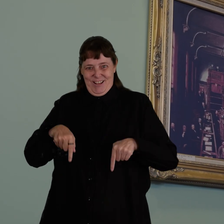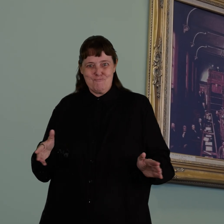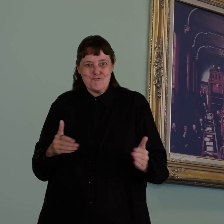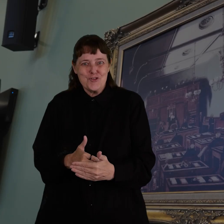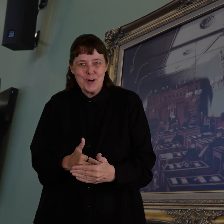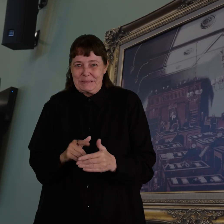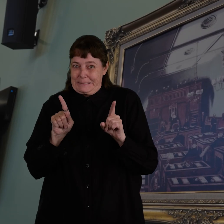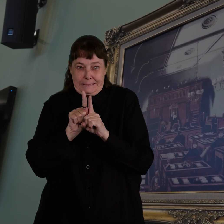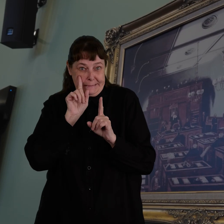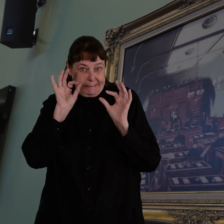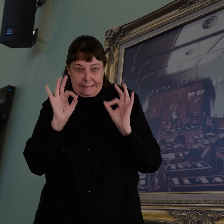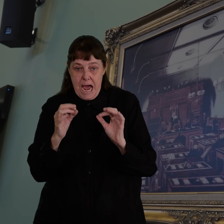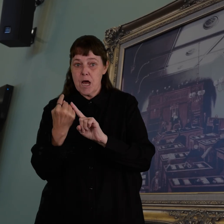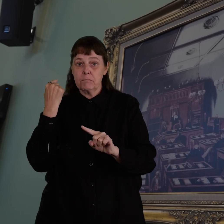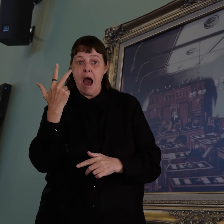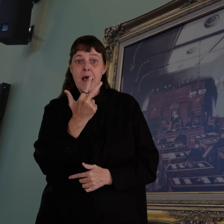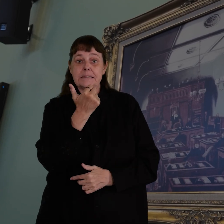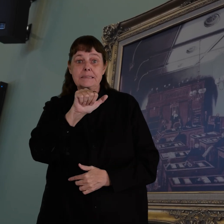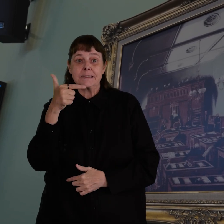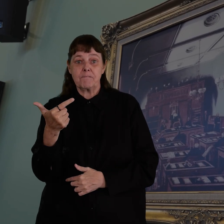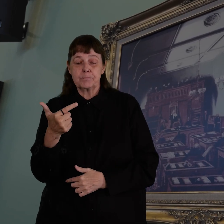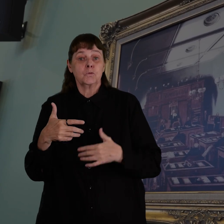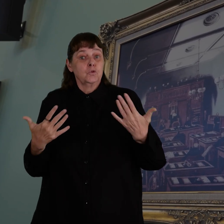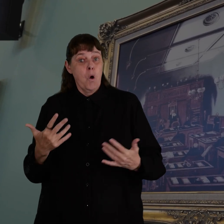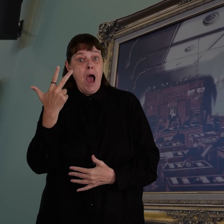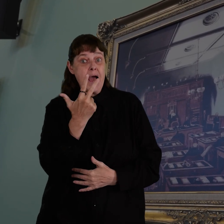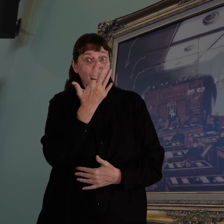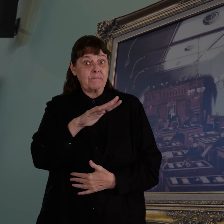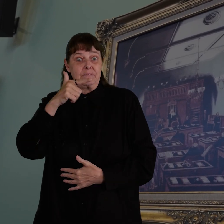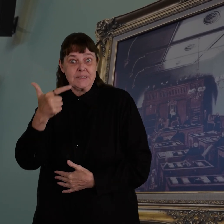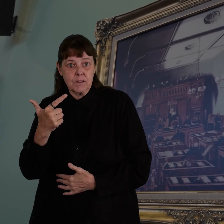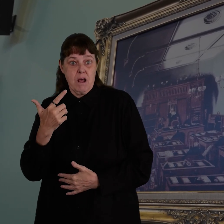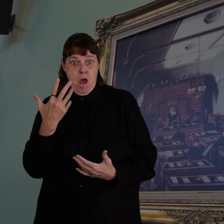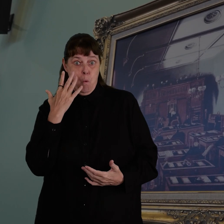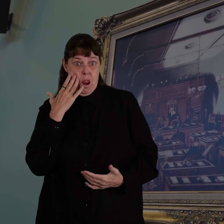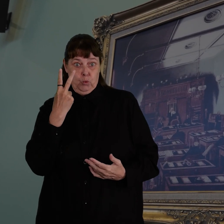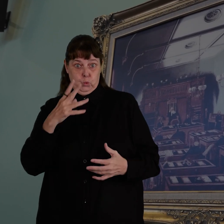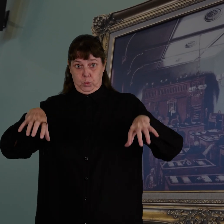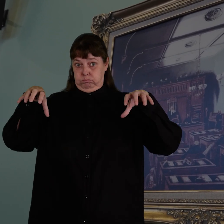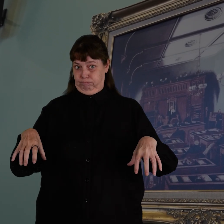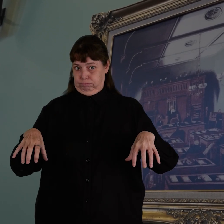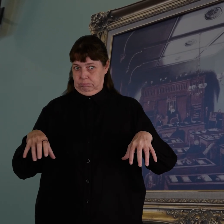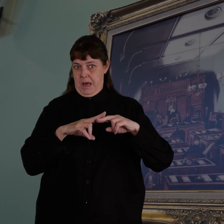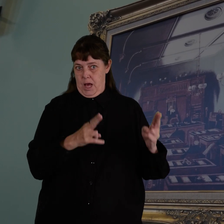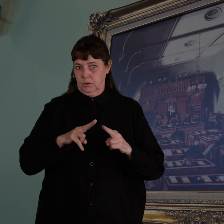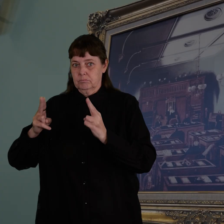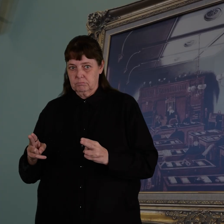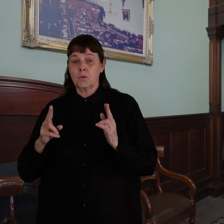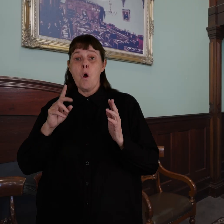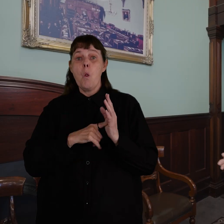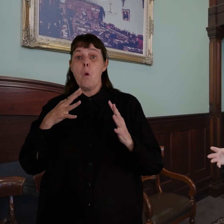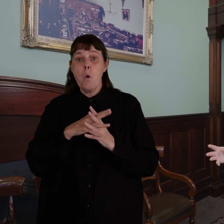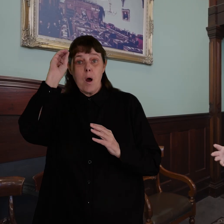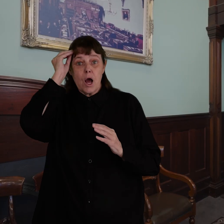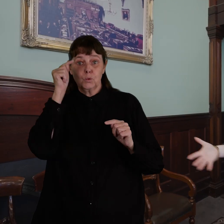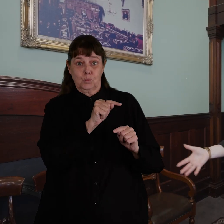looked like in 1867. So in 1857, when we got, two houses of Parliament, the Legislative Council,